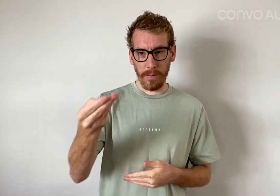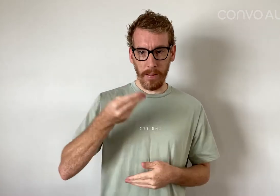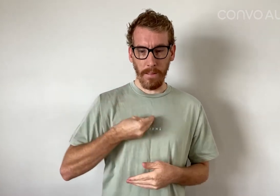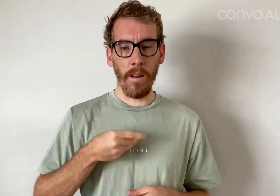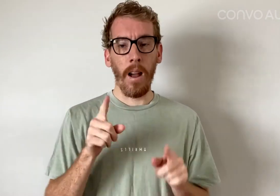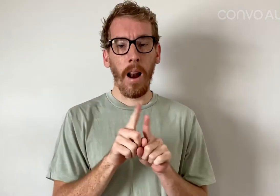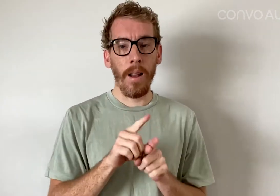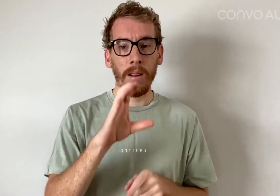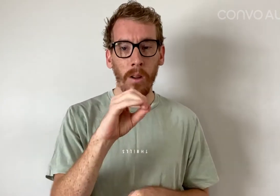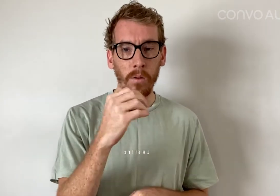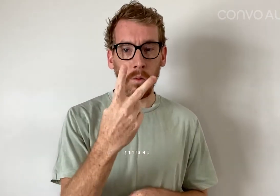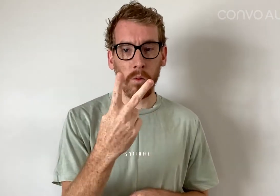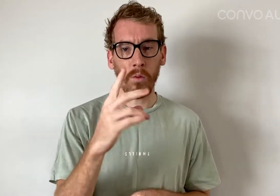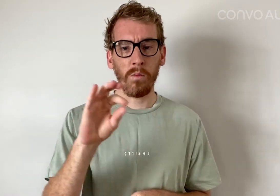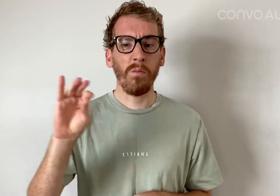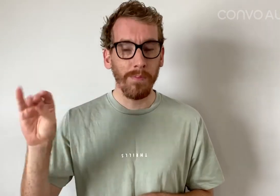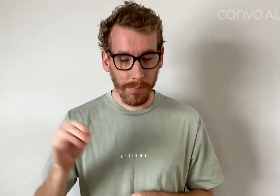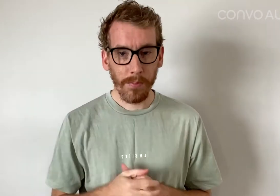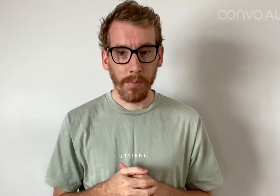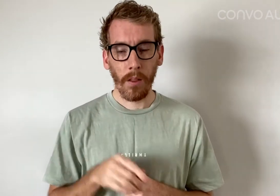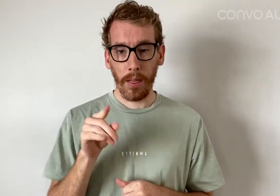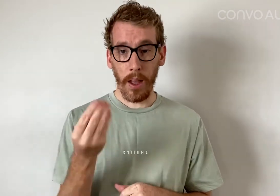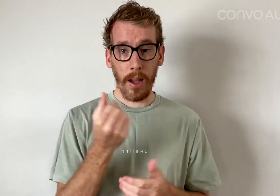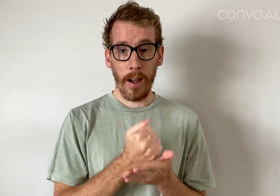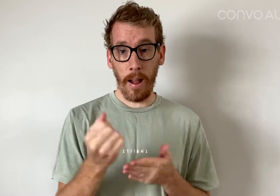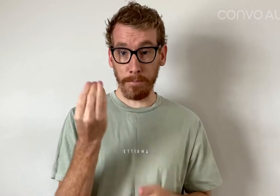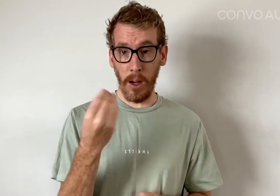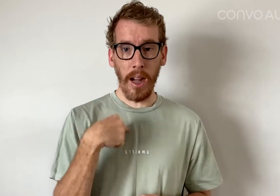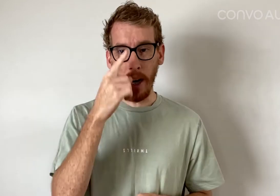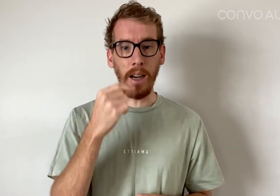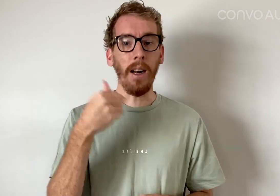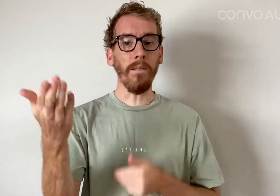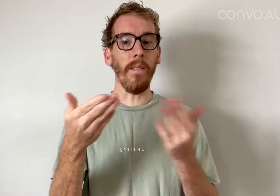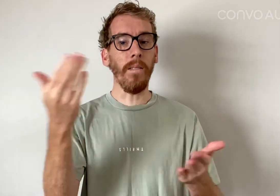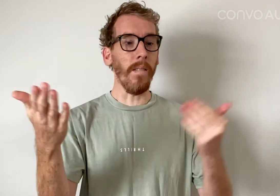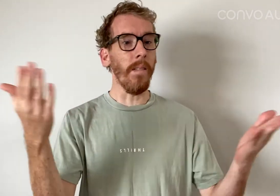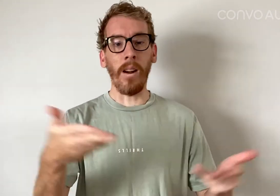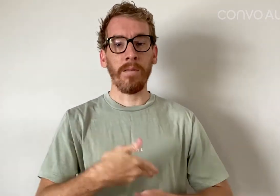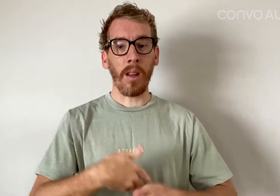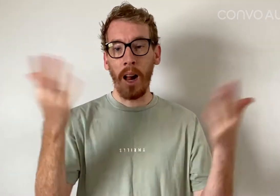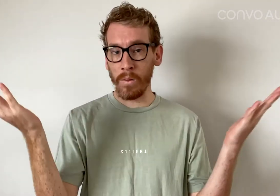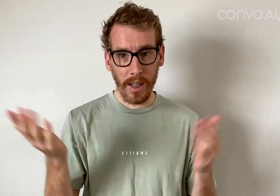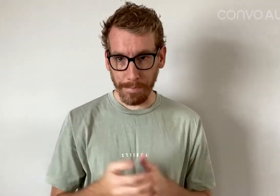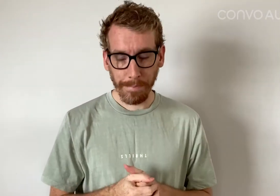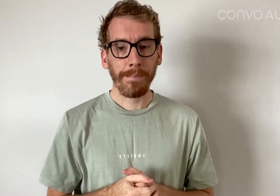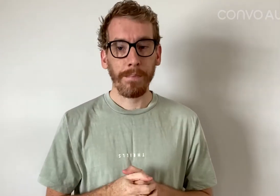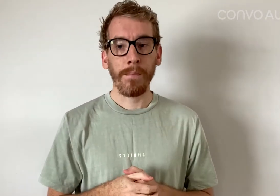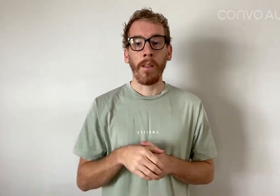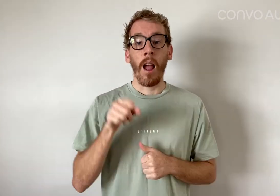just like a normal telephone number, which I can give to other people.